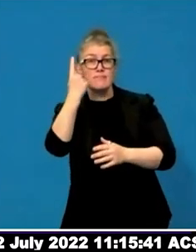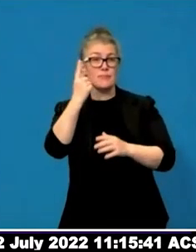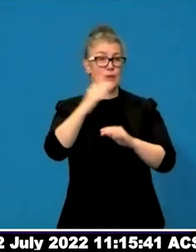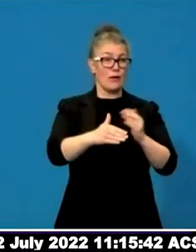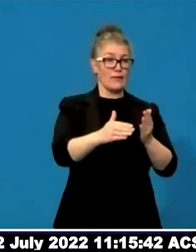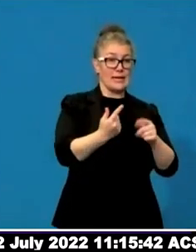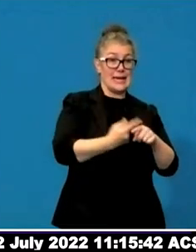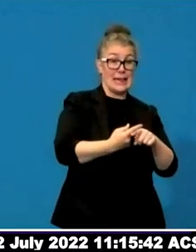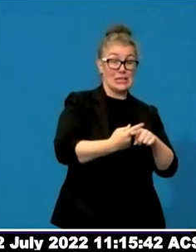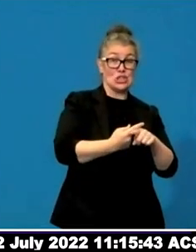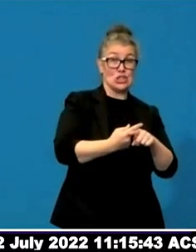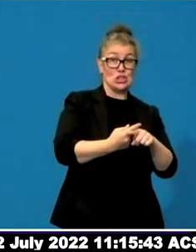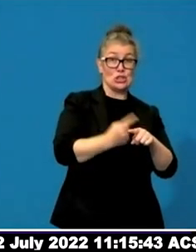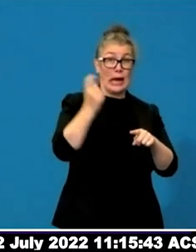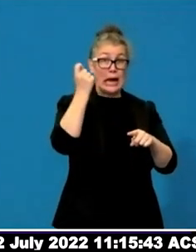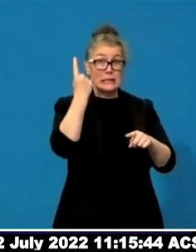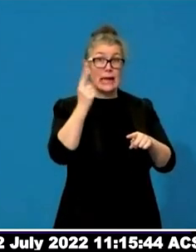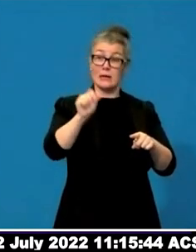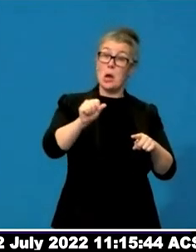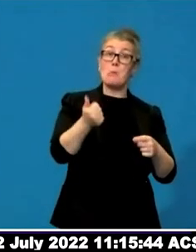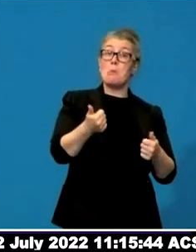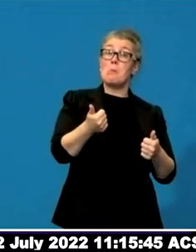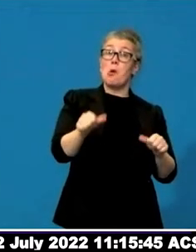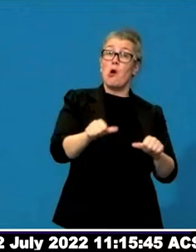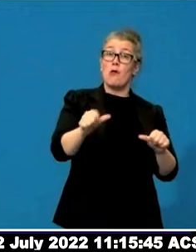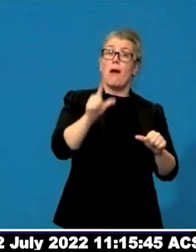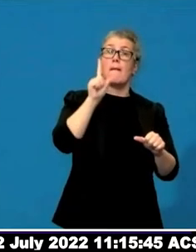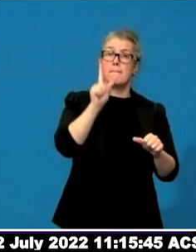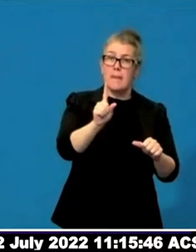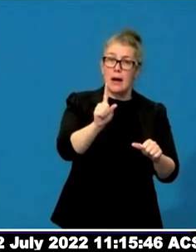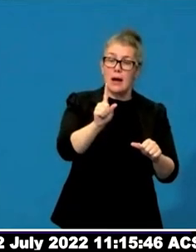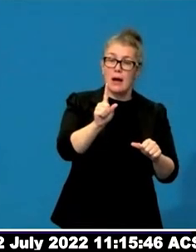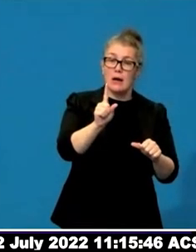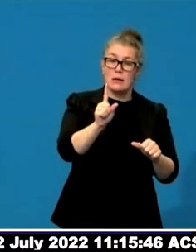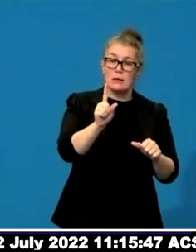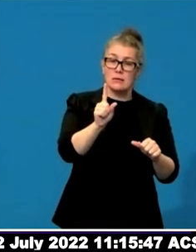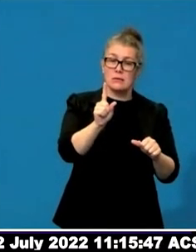might be reasonable, but when you're dealing with abstract issues